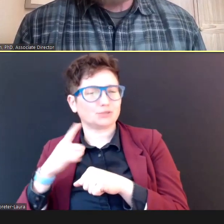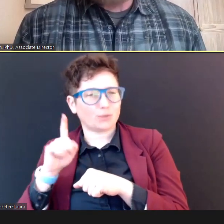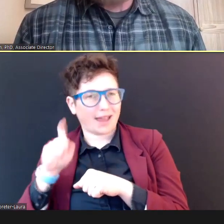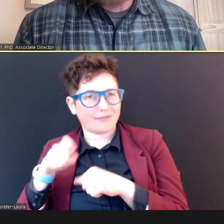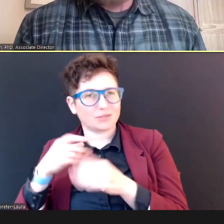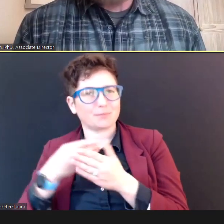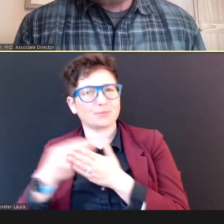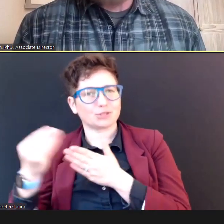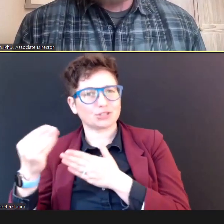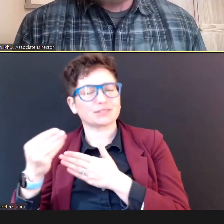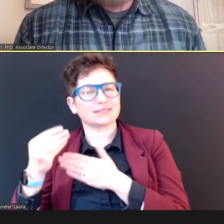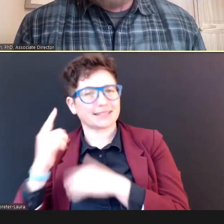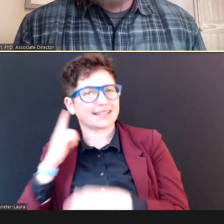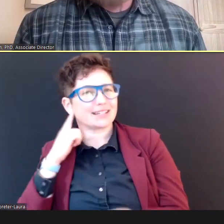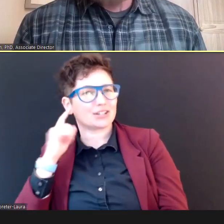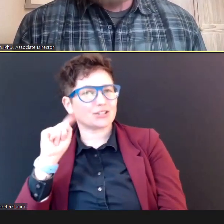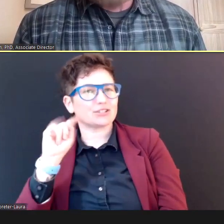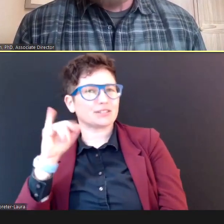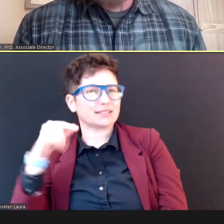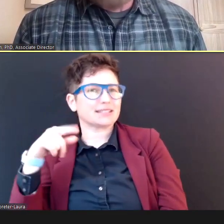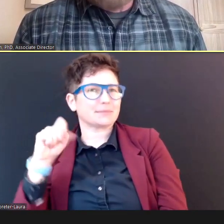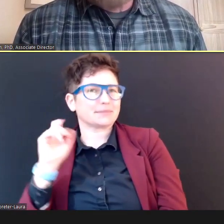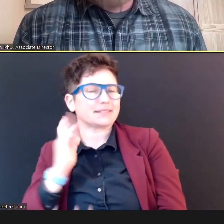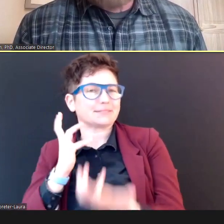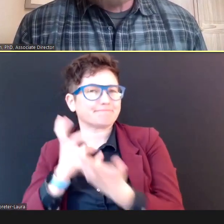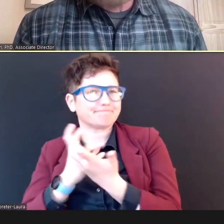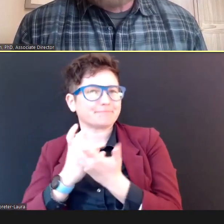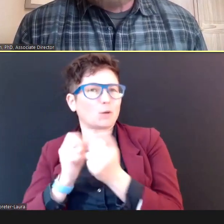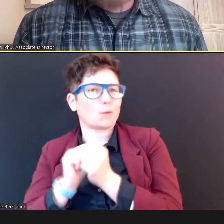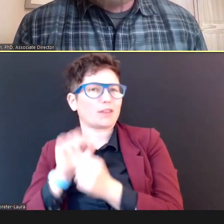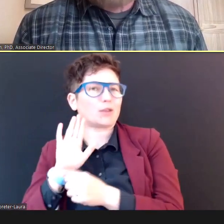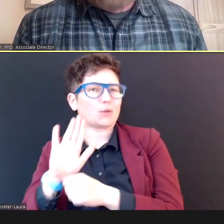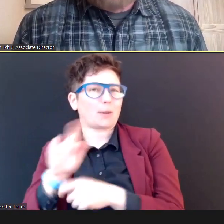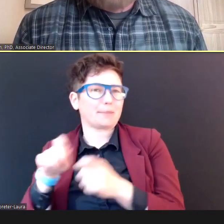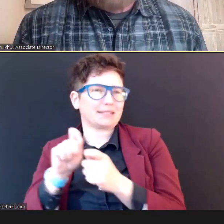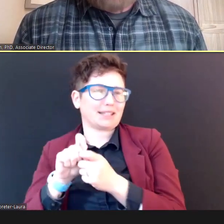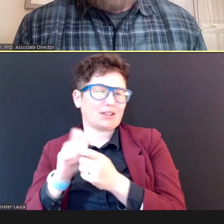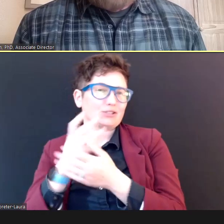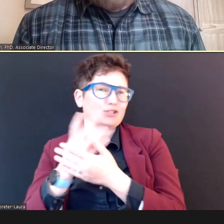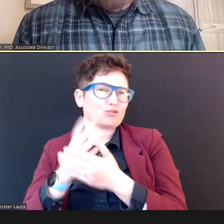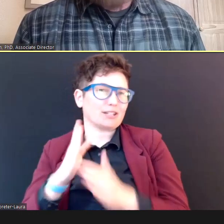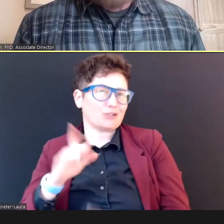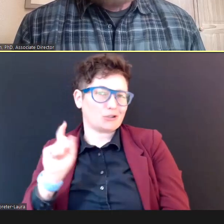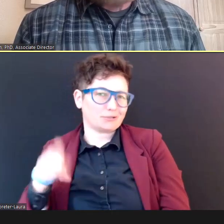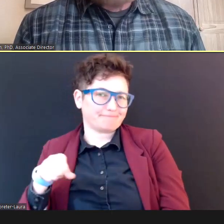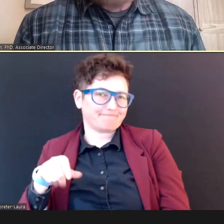the ear tips that go with your